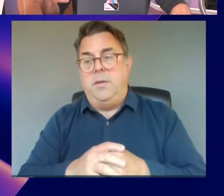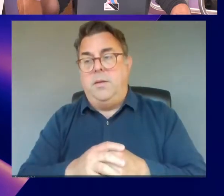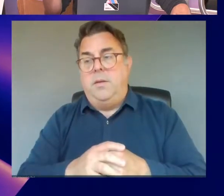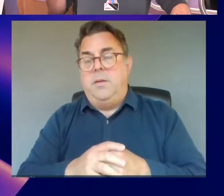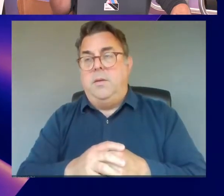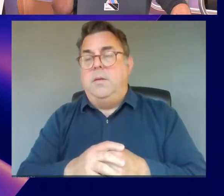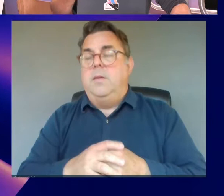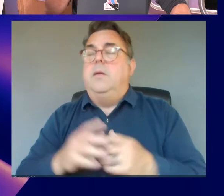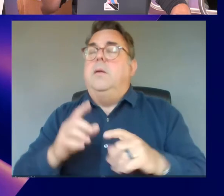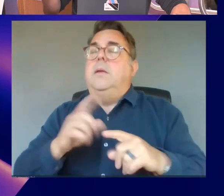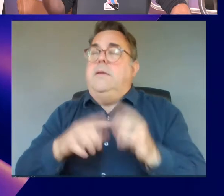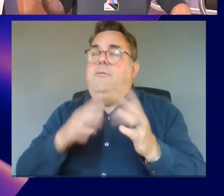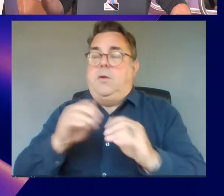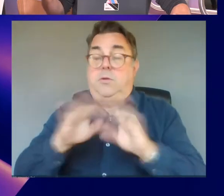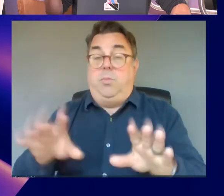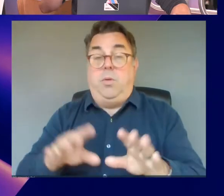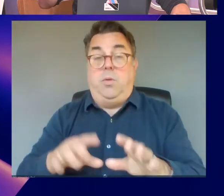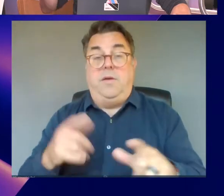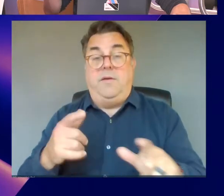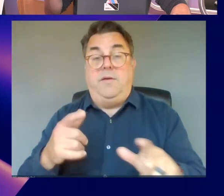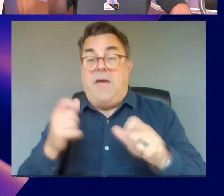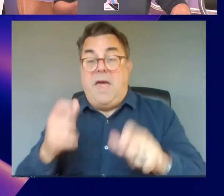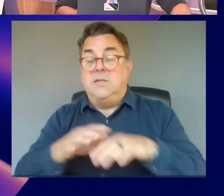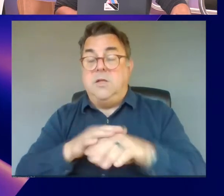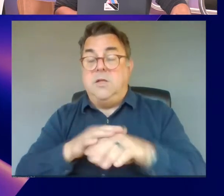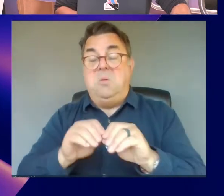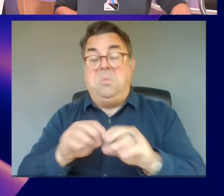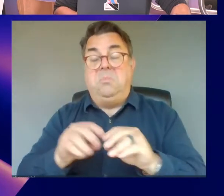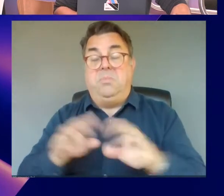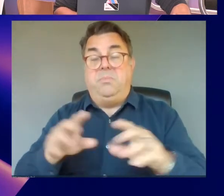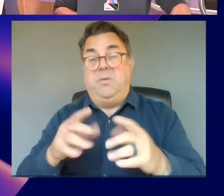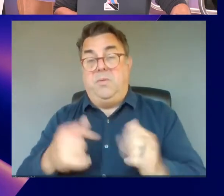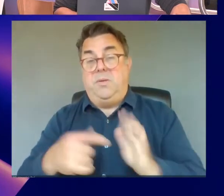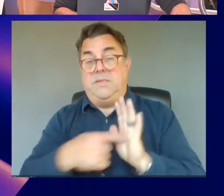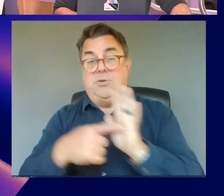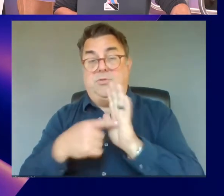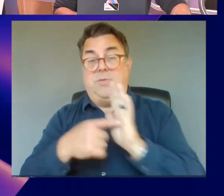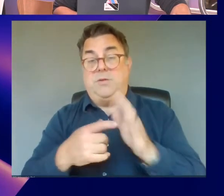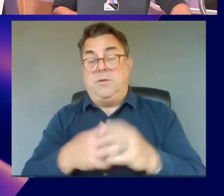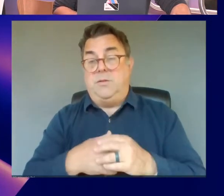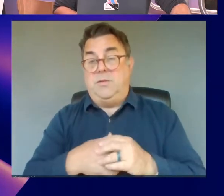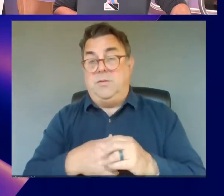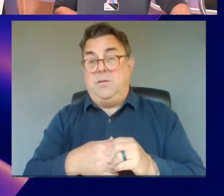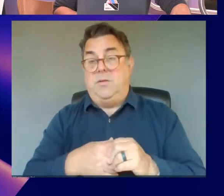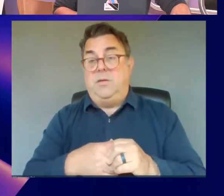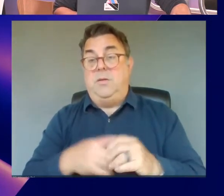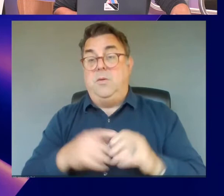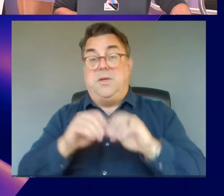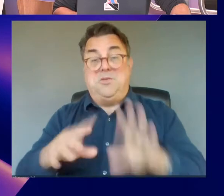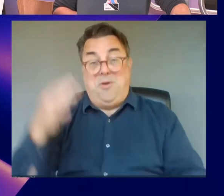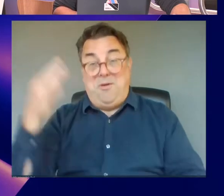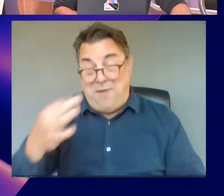As I said, you can deploy fast. You can deploy slow. Since we're in a demo mode here, I'm just gonna- [Dani] You can deploy on Fridays. Yes, you can deploy on Fridays.